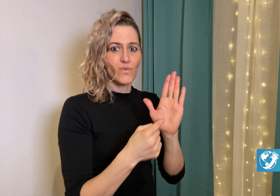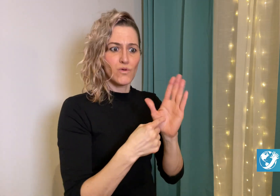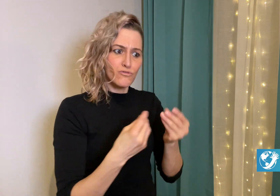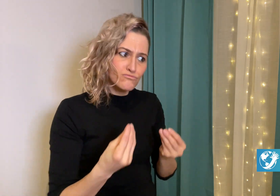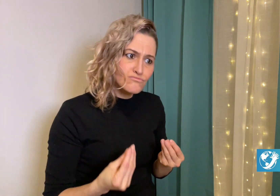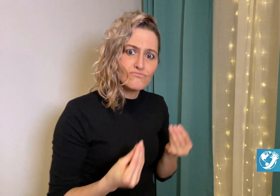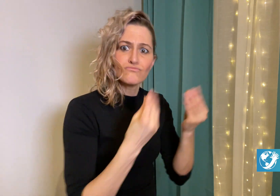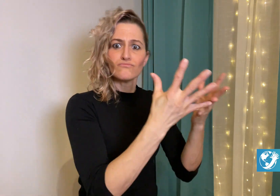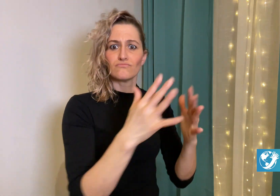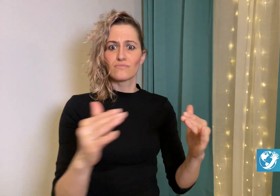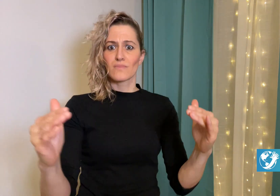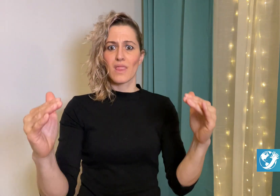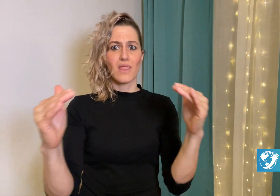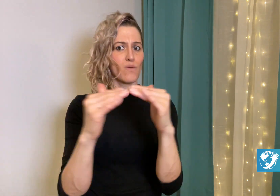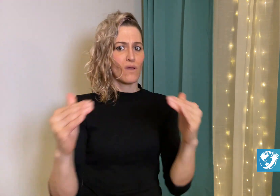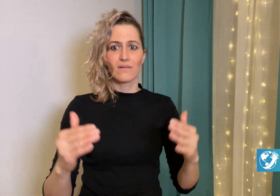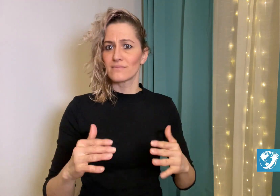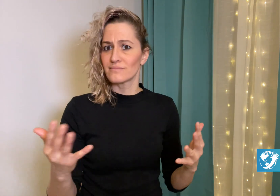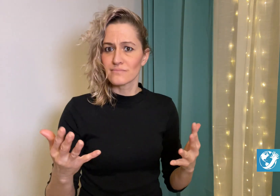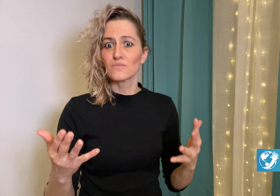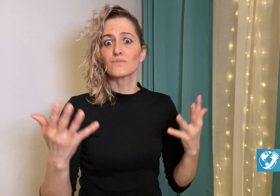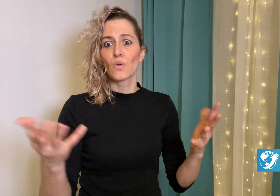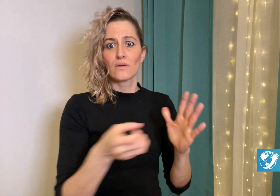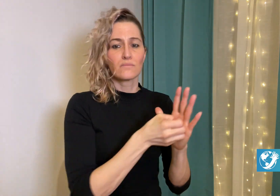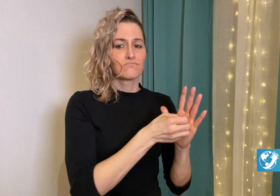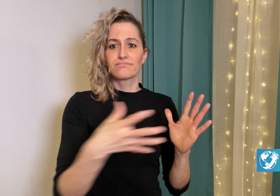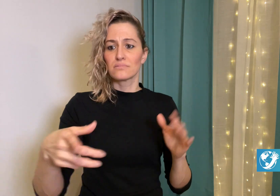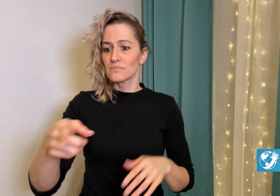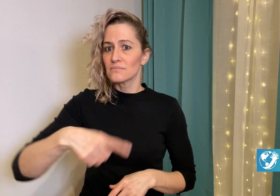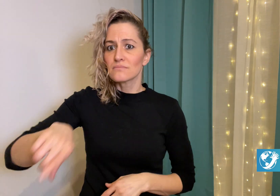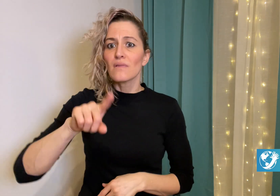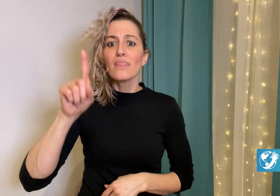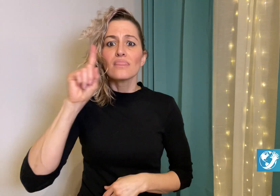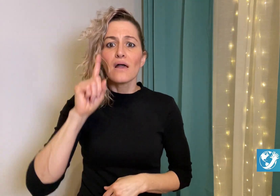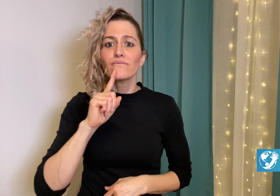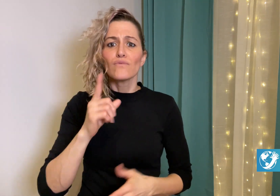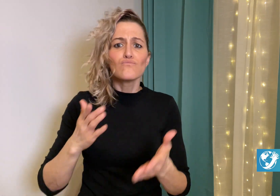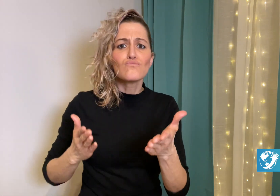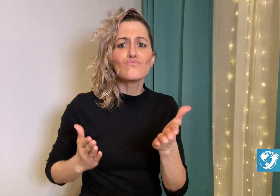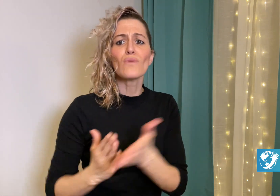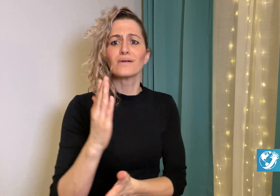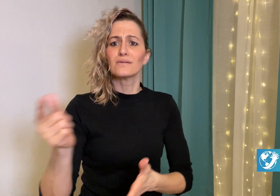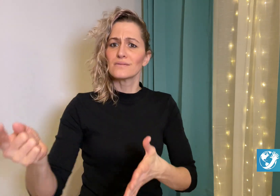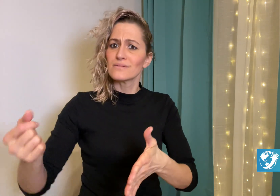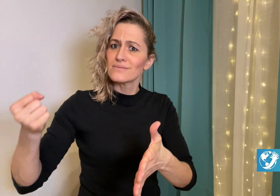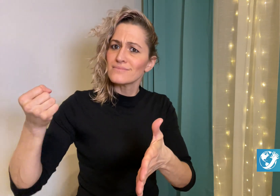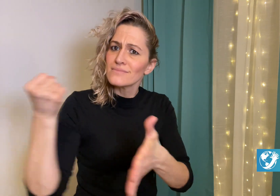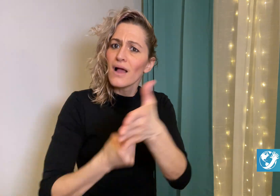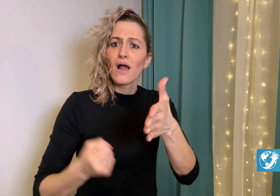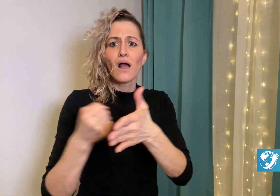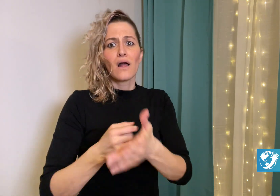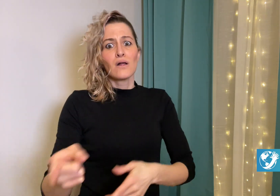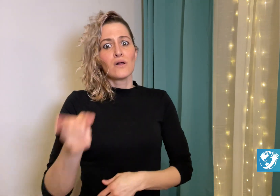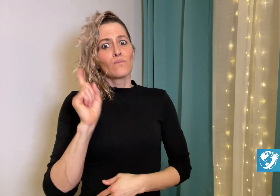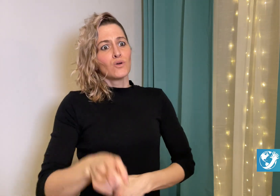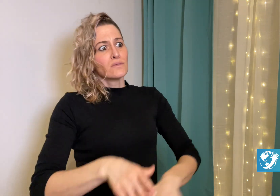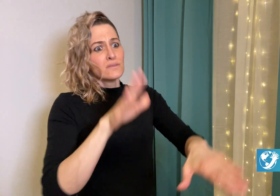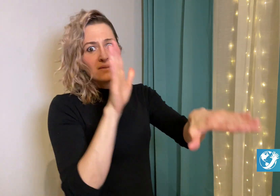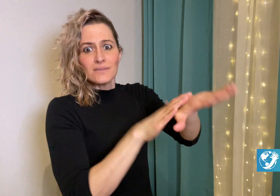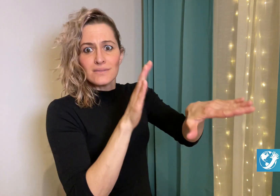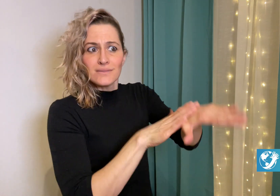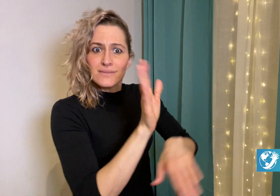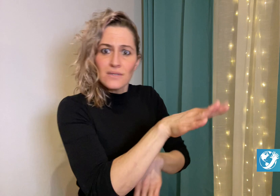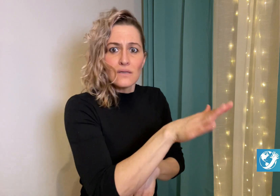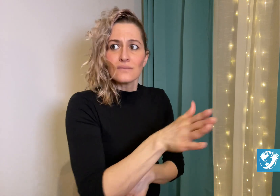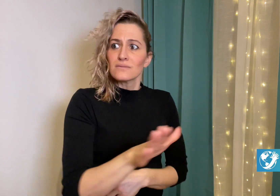this equality on their own - Deaf rights advocates had